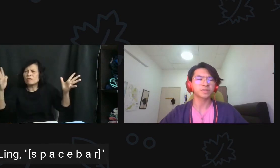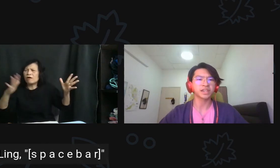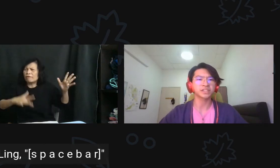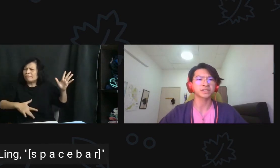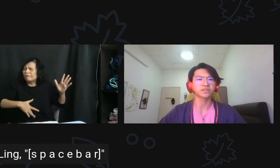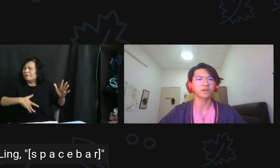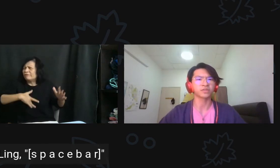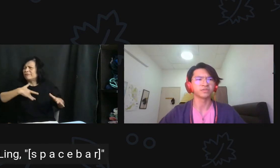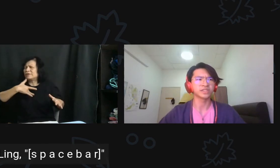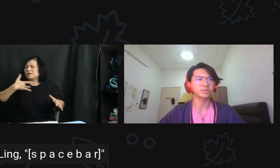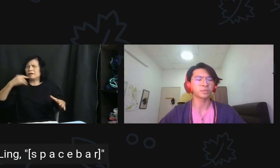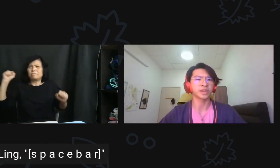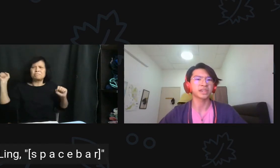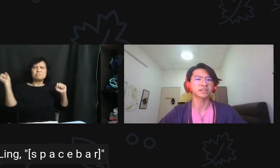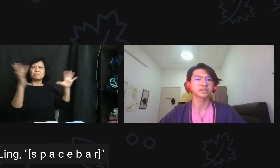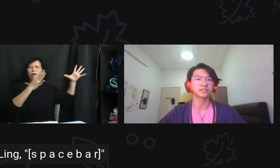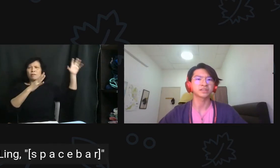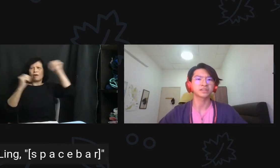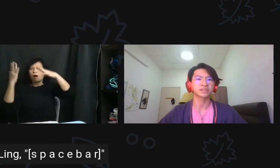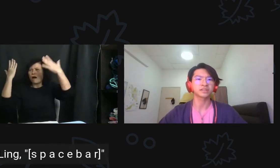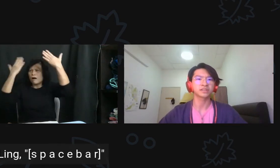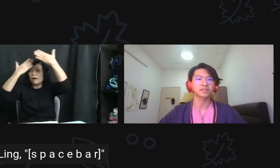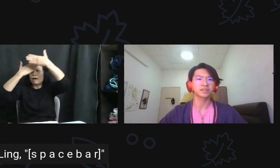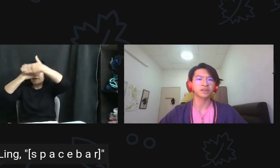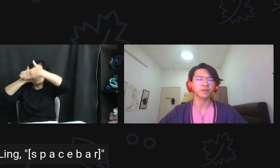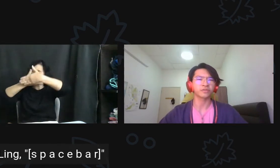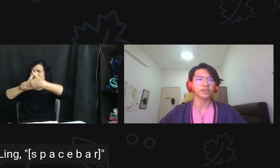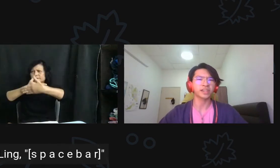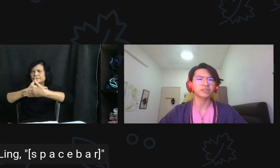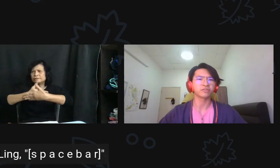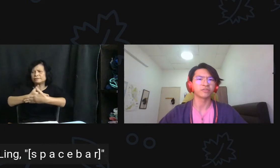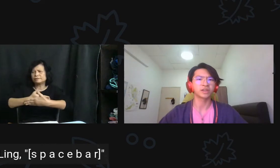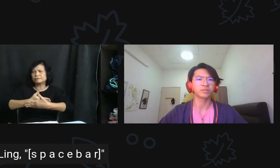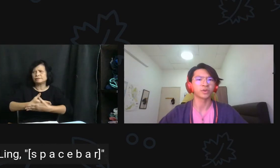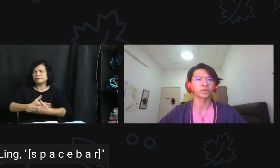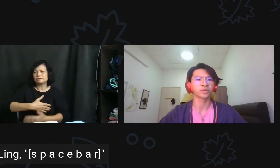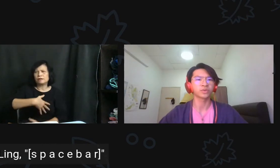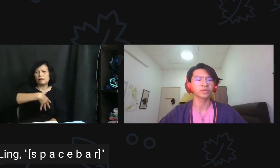Splashes of invisible paint. A faded rainbow –